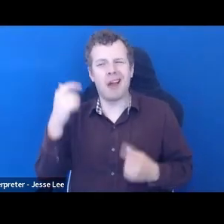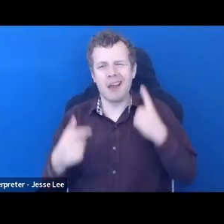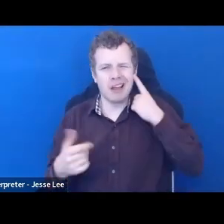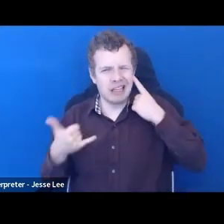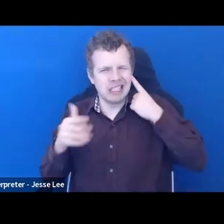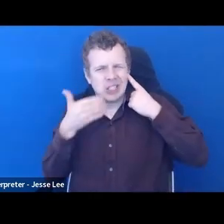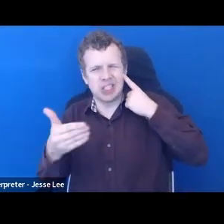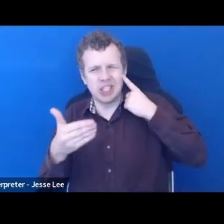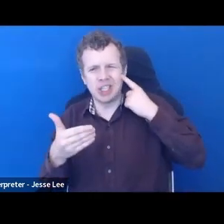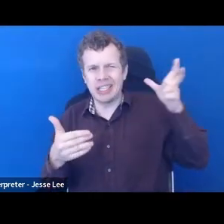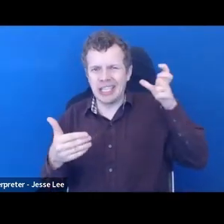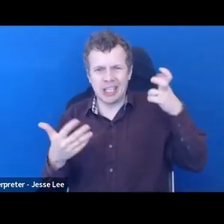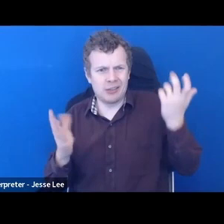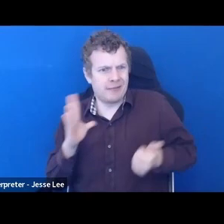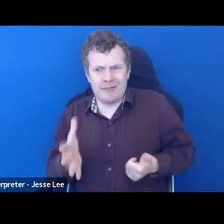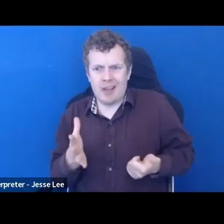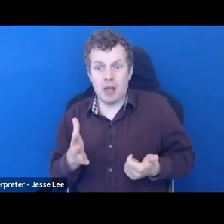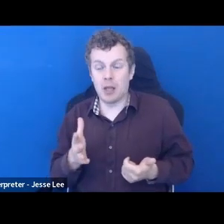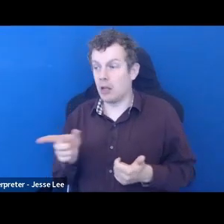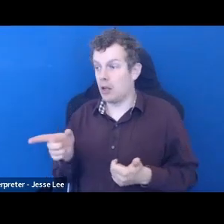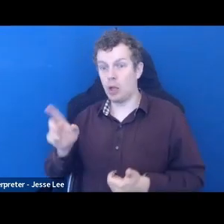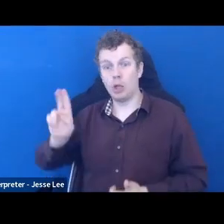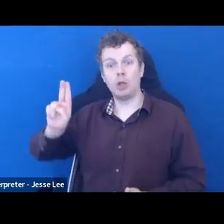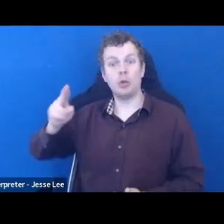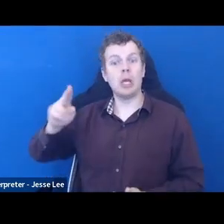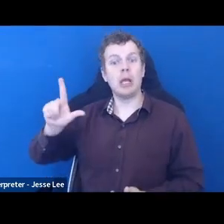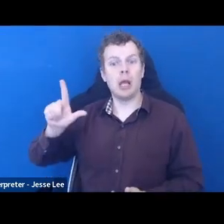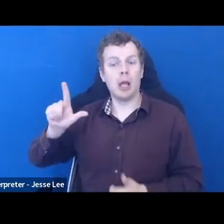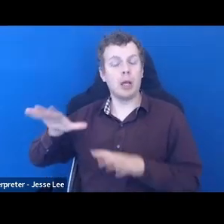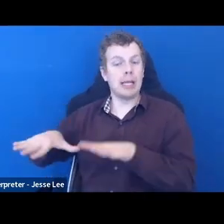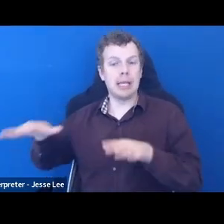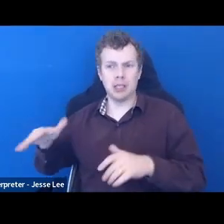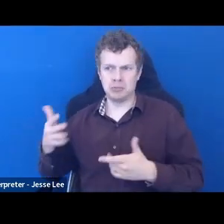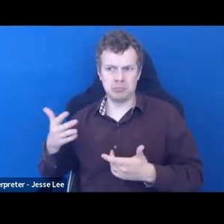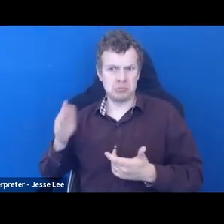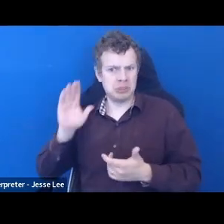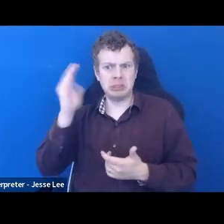Because they typically acquire speech and language seemingly appropriately.